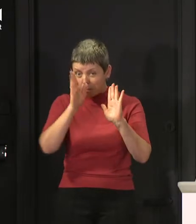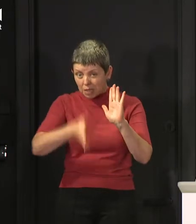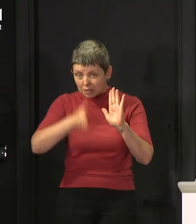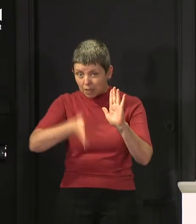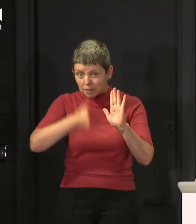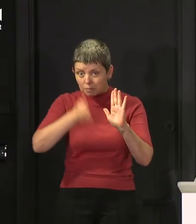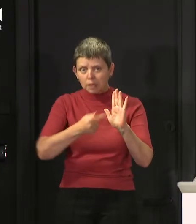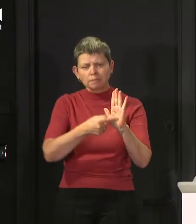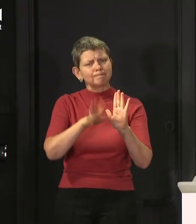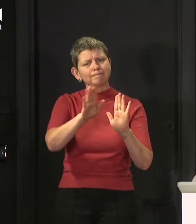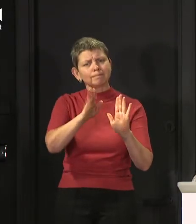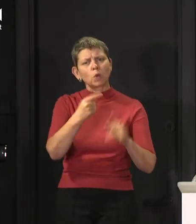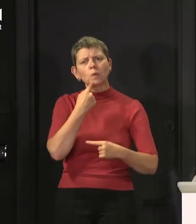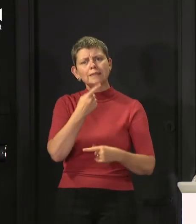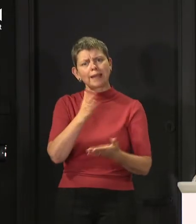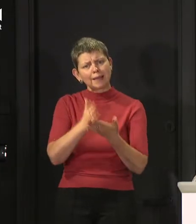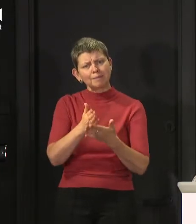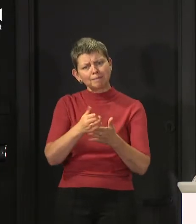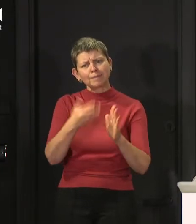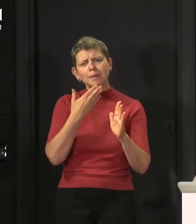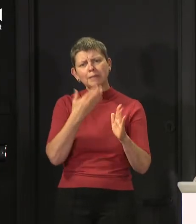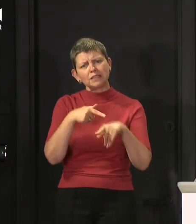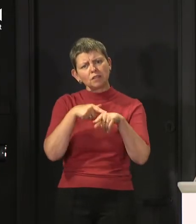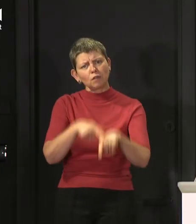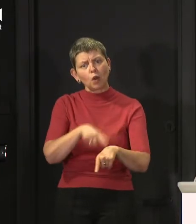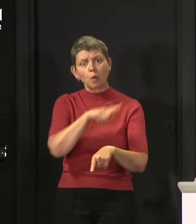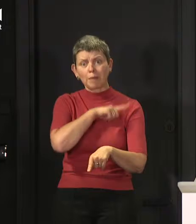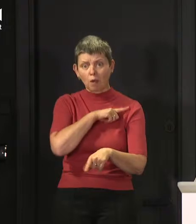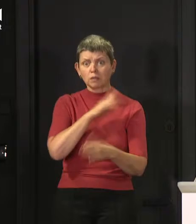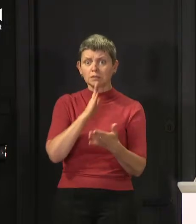or restrictions are being put in place right now because we want to make people's lives